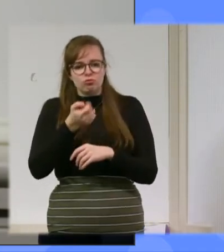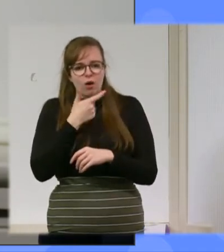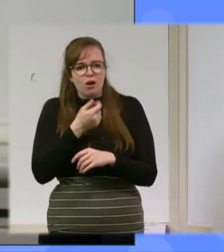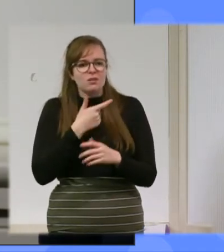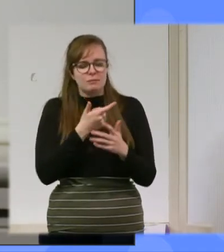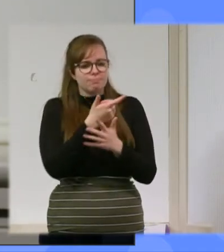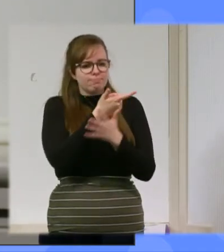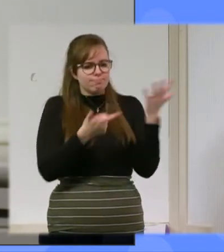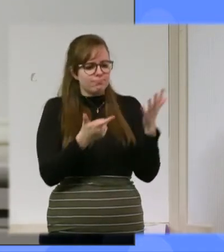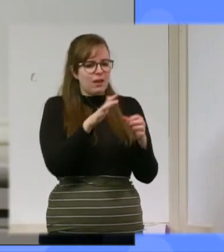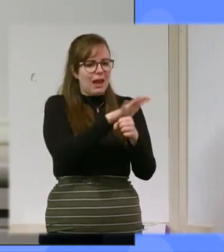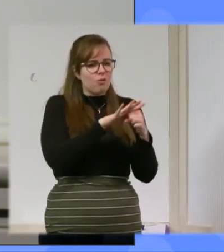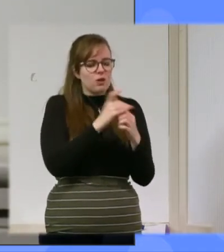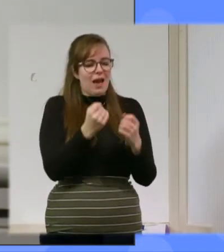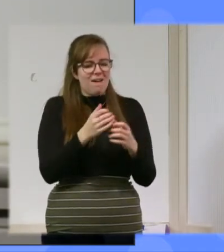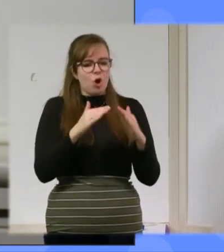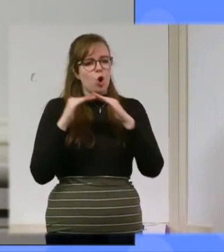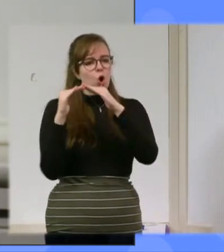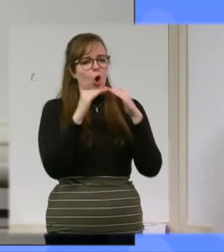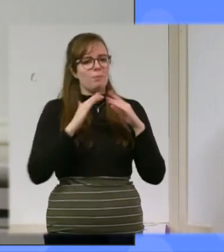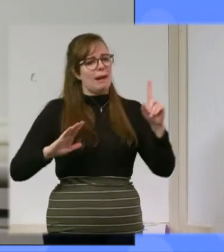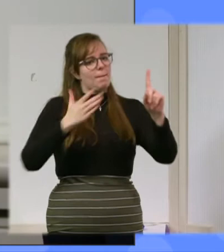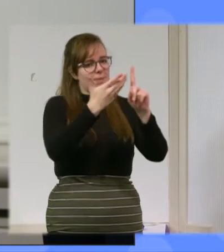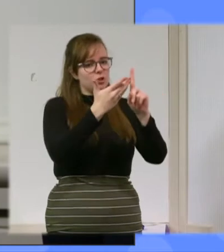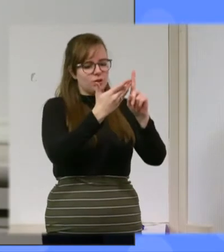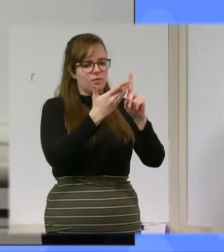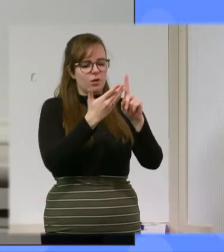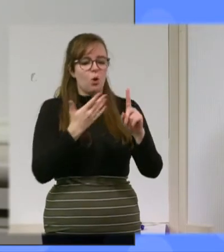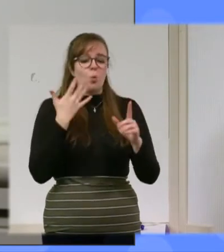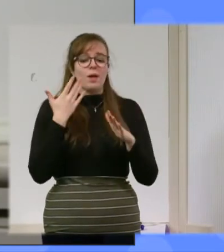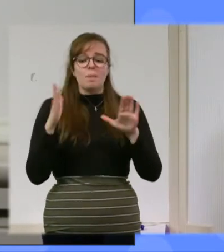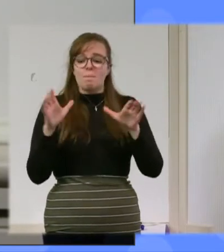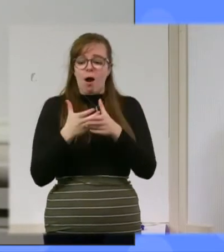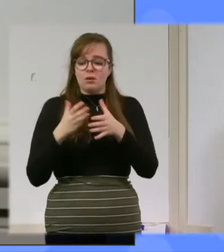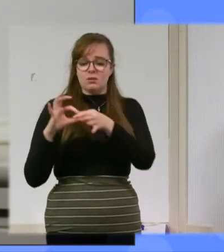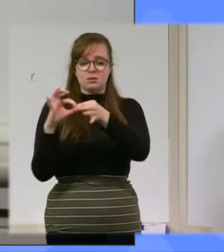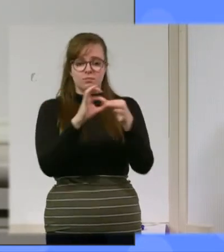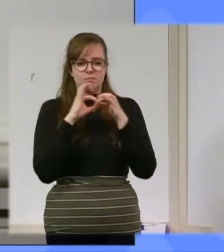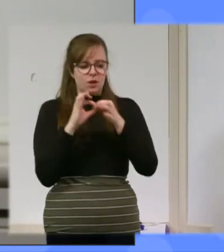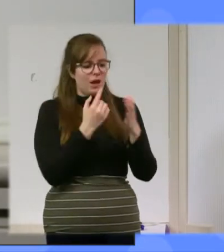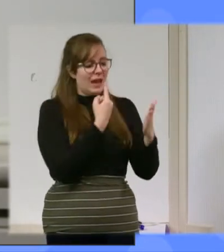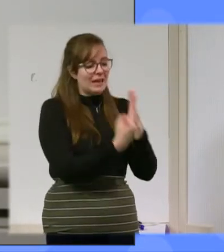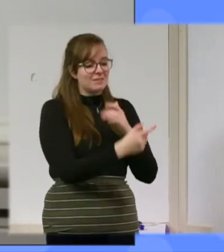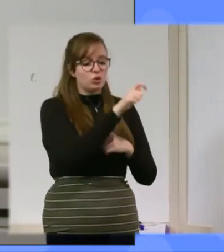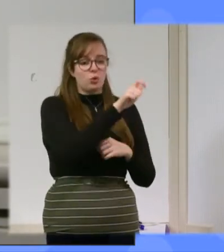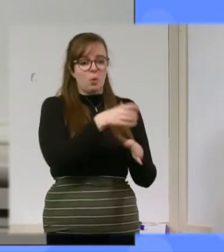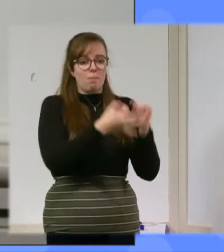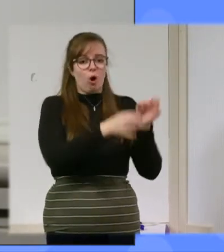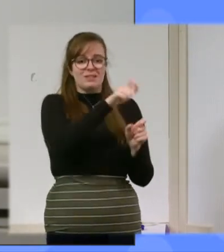areas there is a common ambition that once that's what--when parties work together when individual politicians work together it's far more effective